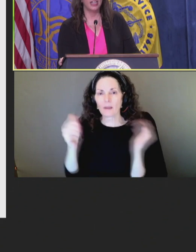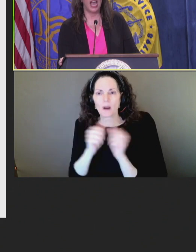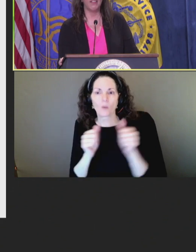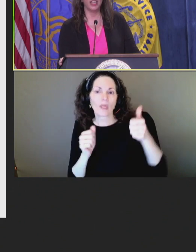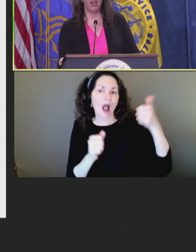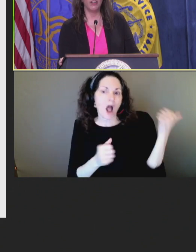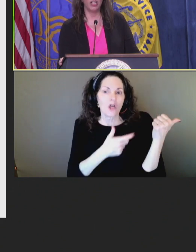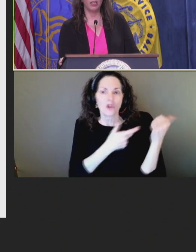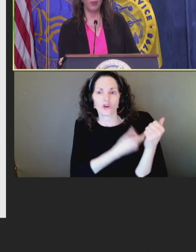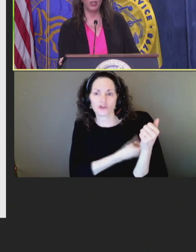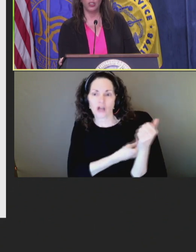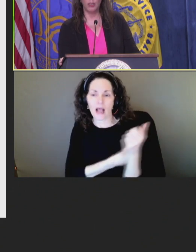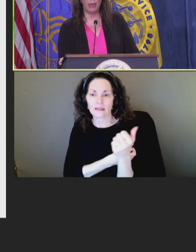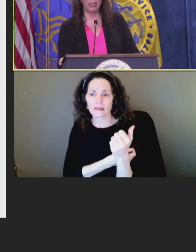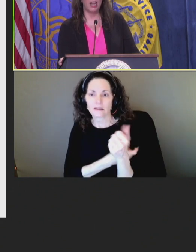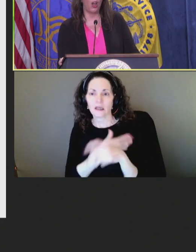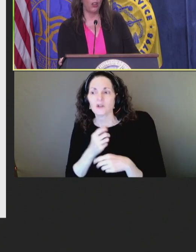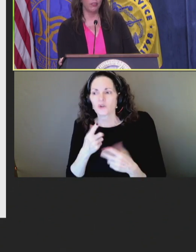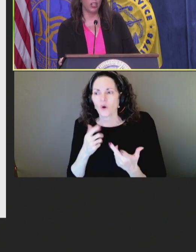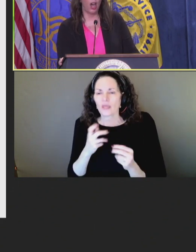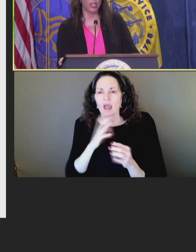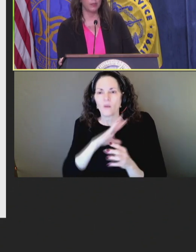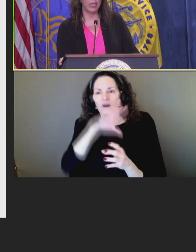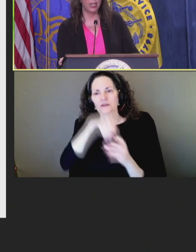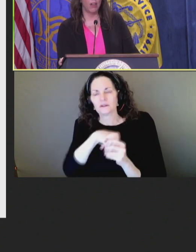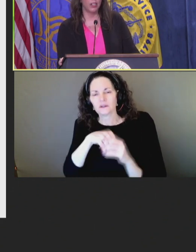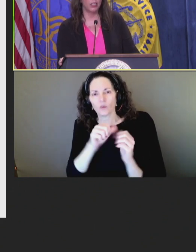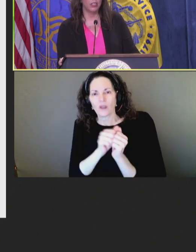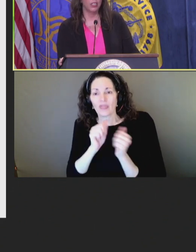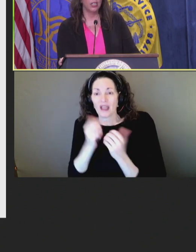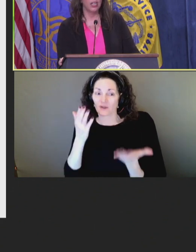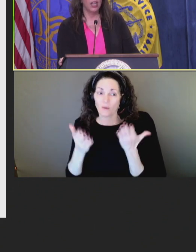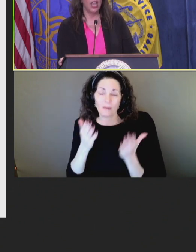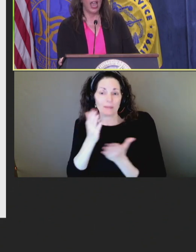have it covered in the bundle and maybe not all of their costs being covered. And then,